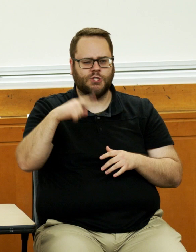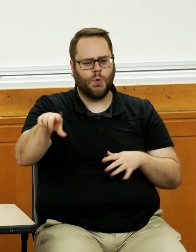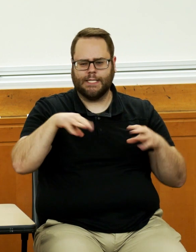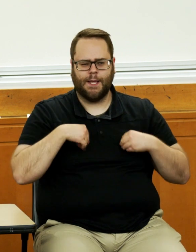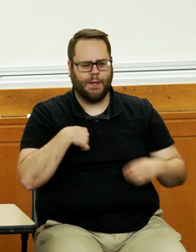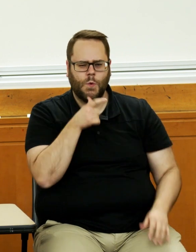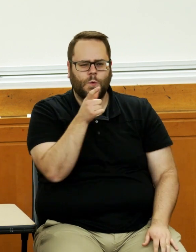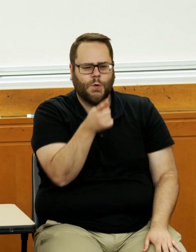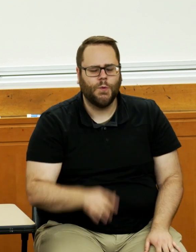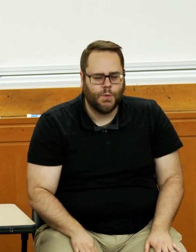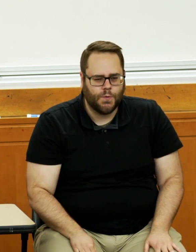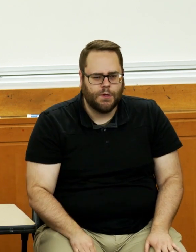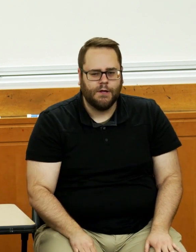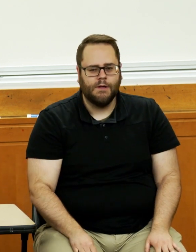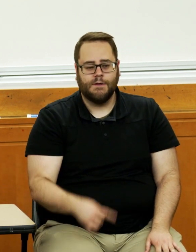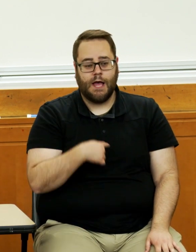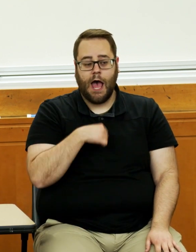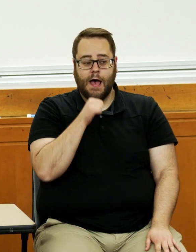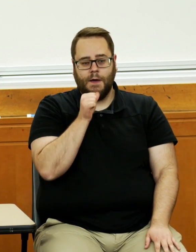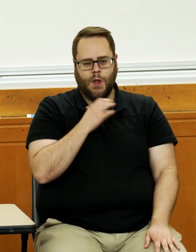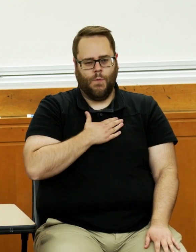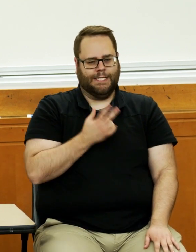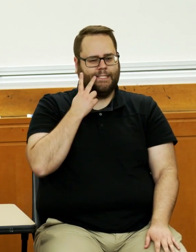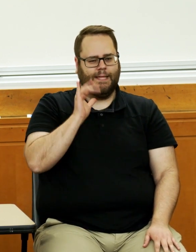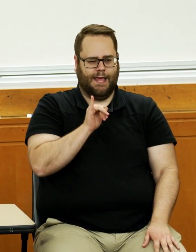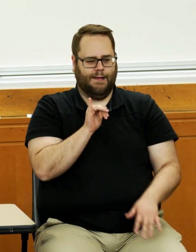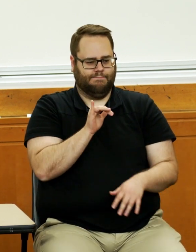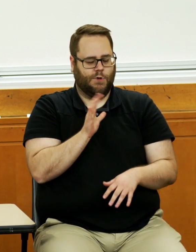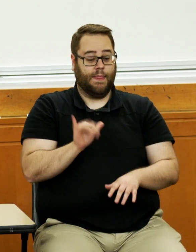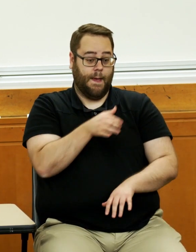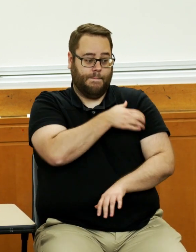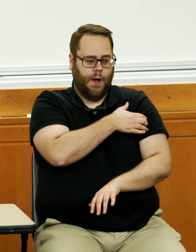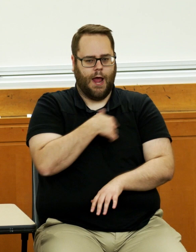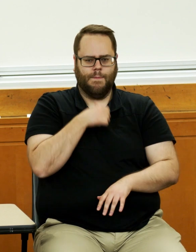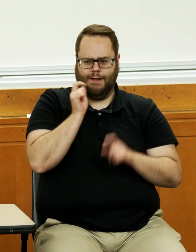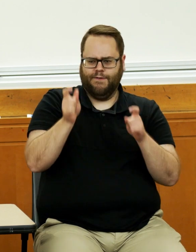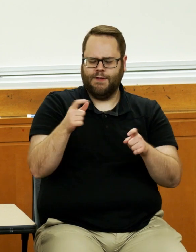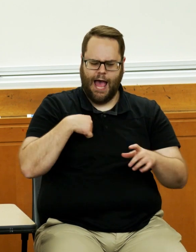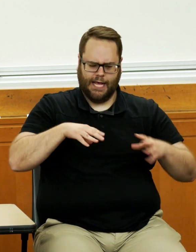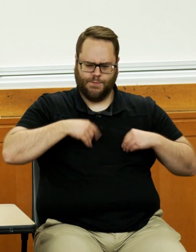are you? I'm not willing to cede that type of power to anyone. I accept me and I'm here,